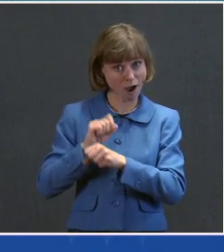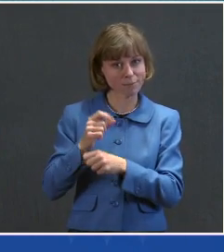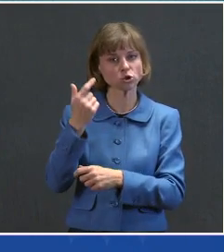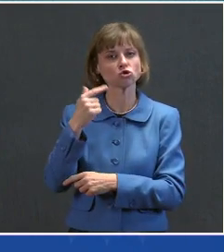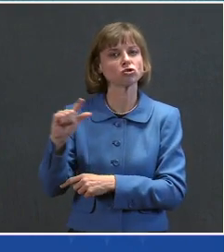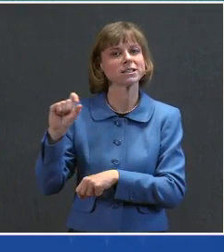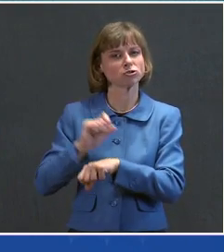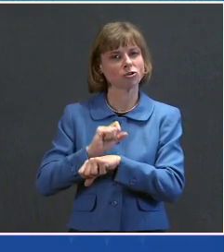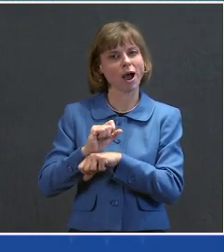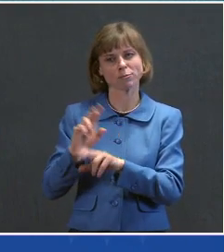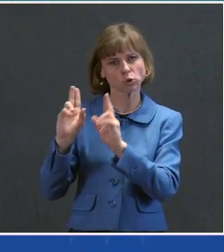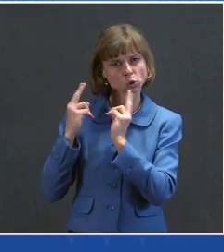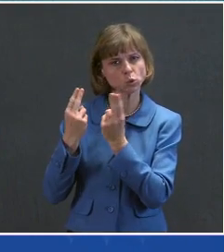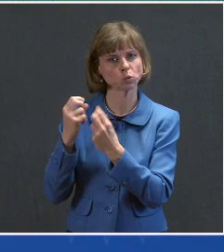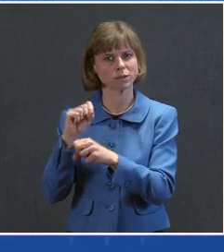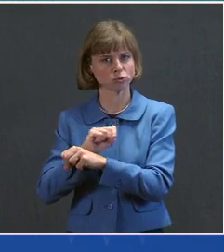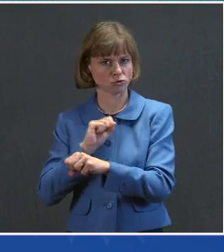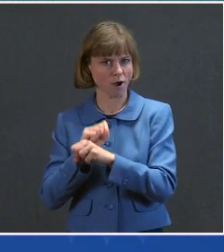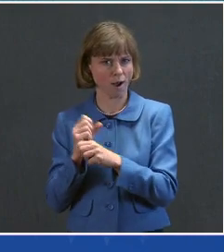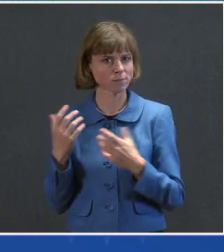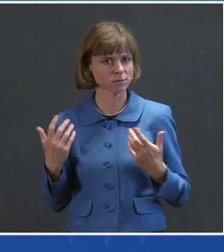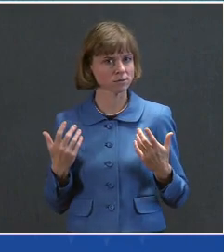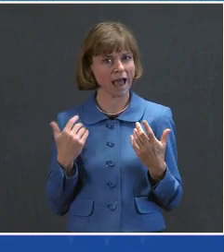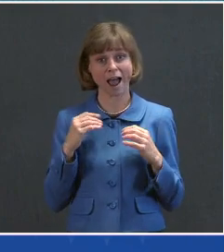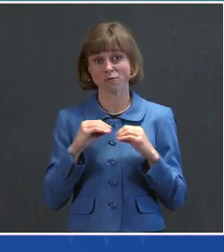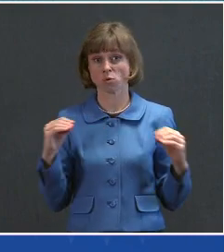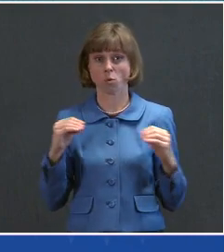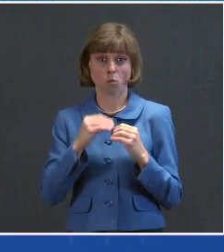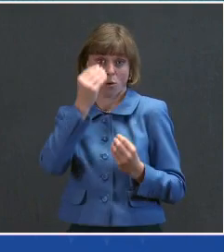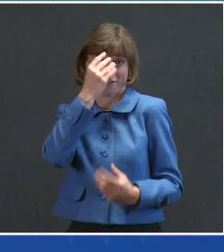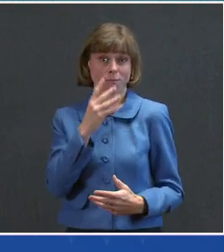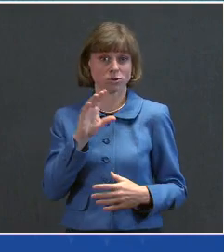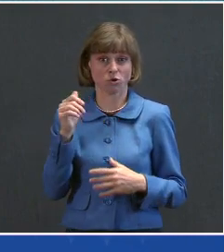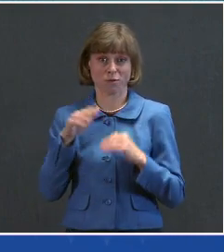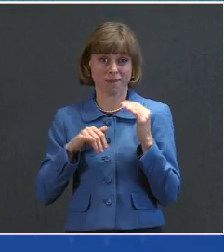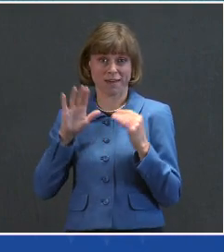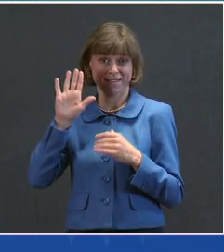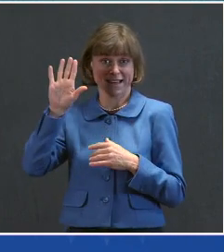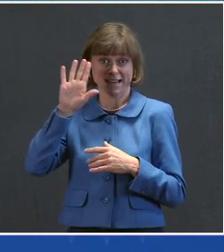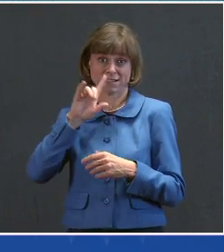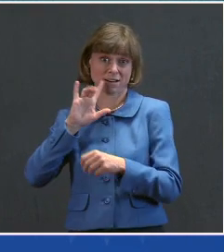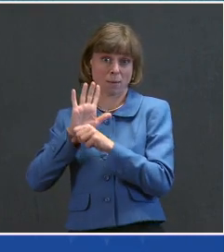And so I have nothing more to preview other than that remains his commitment. The Press: And then, similar question --